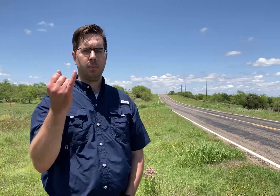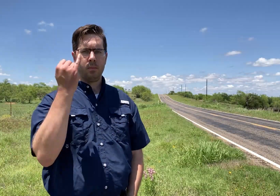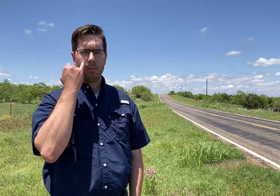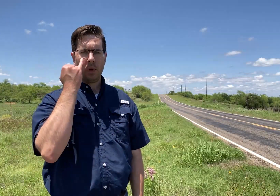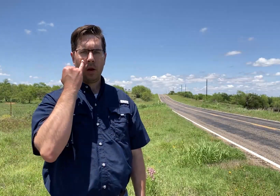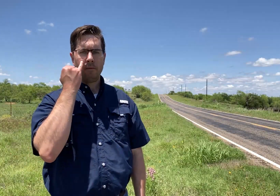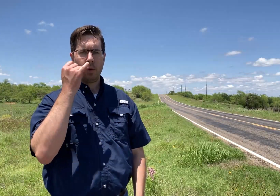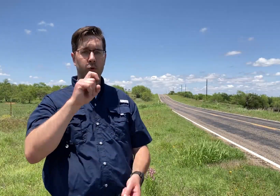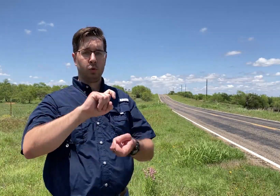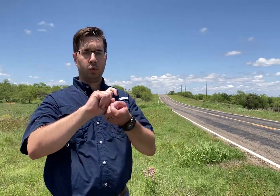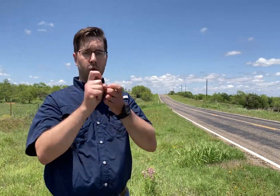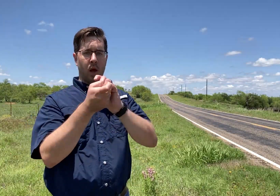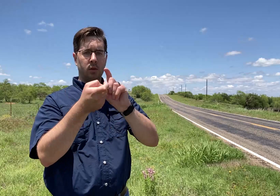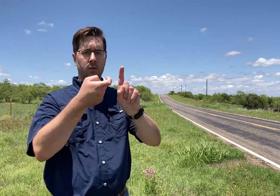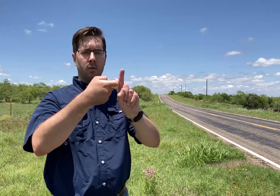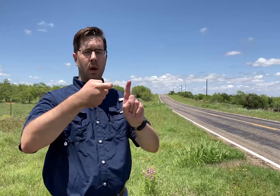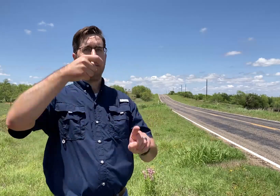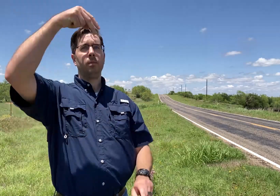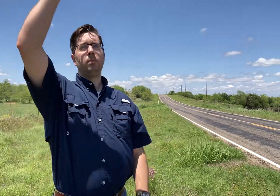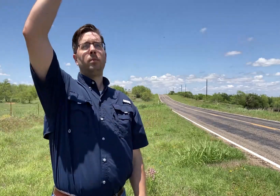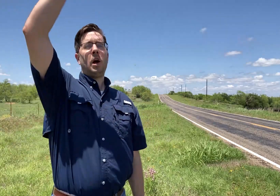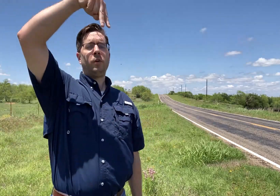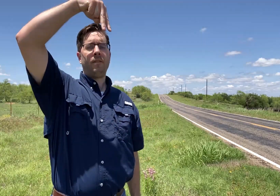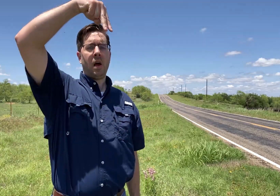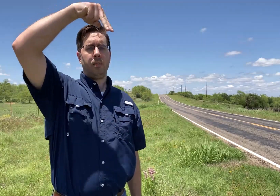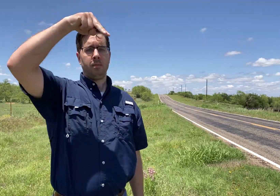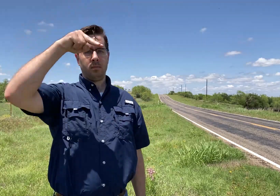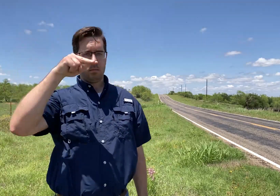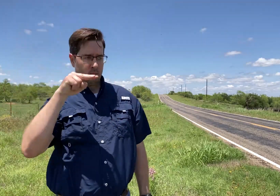So if you change from the aerial view of the horizontal alignment